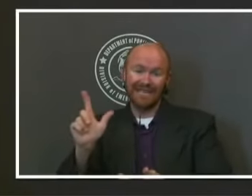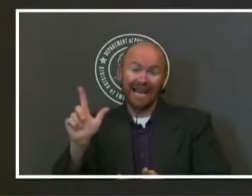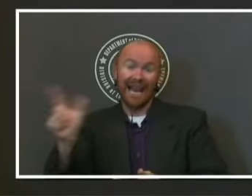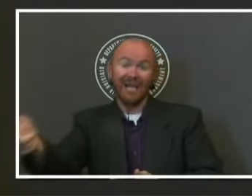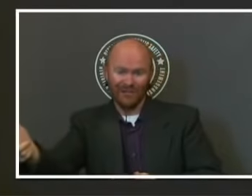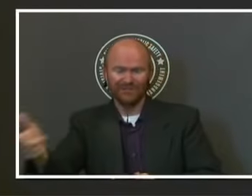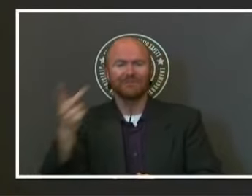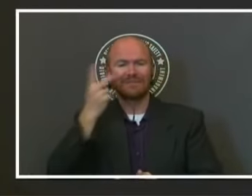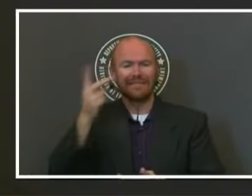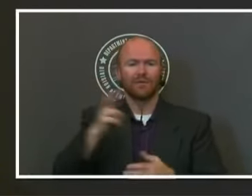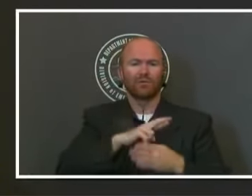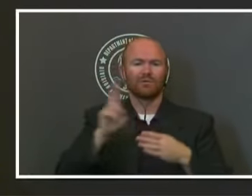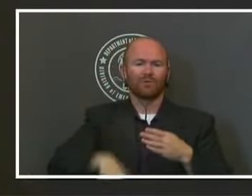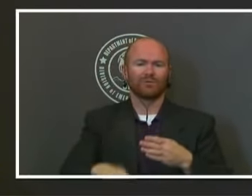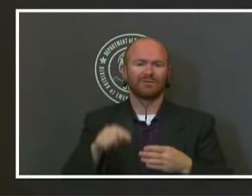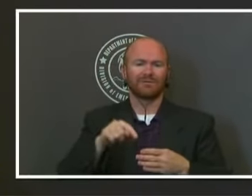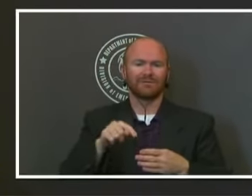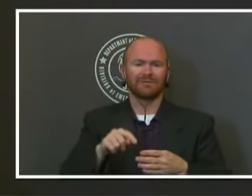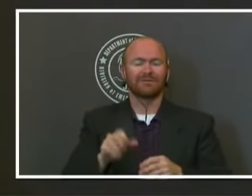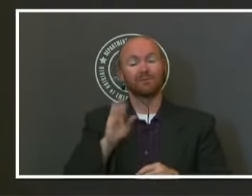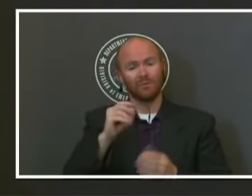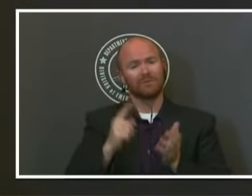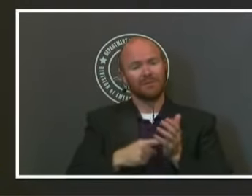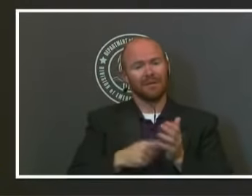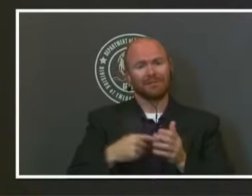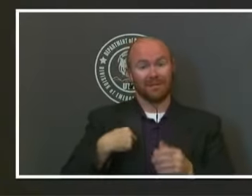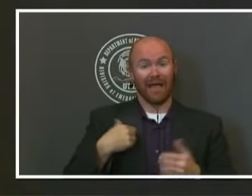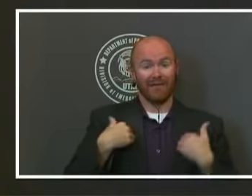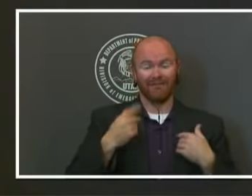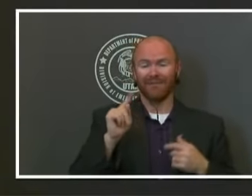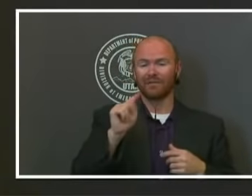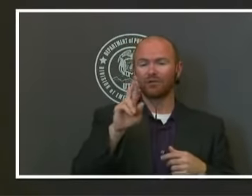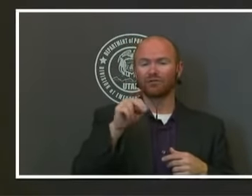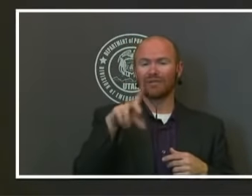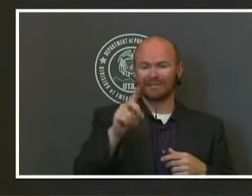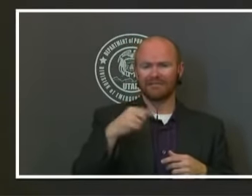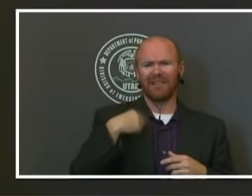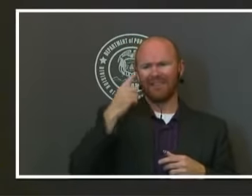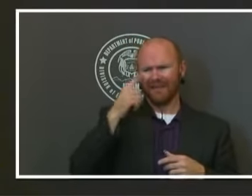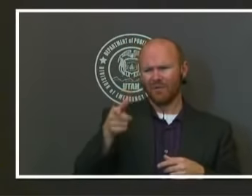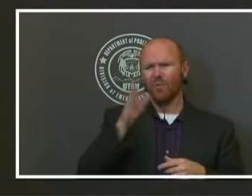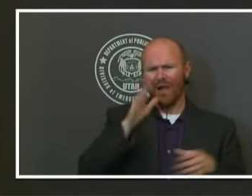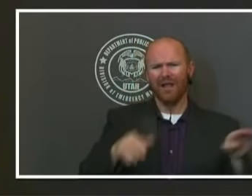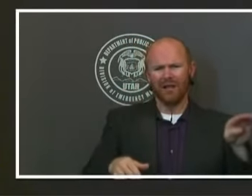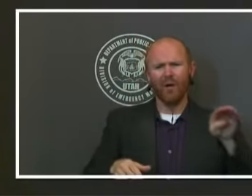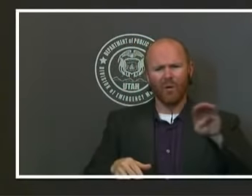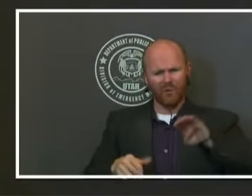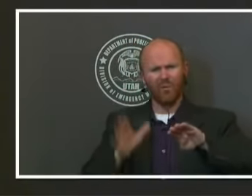and you know it is sometimes we have a trend that goes opposite